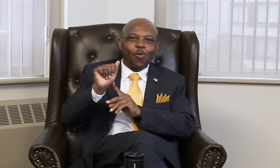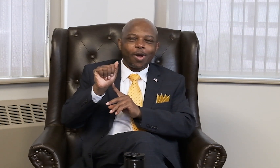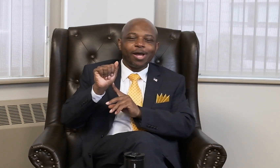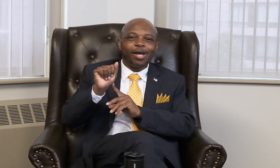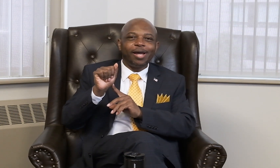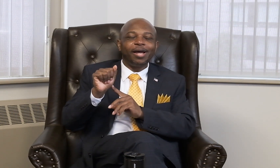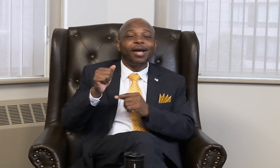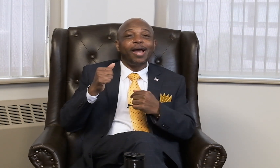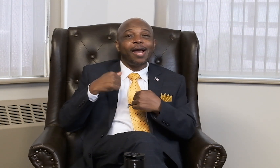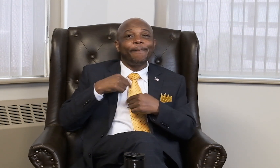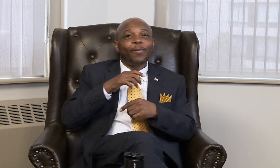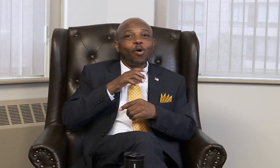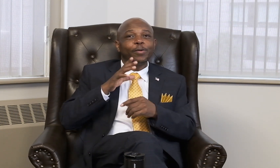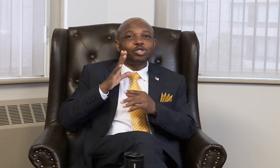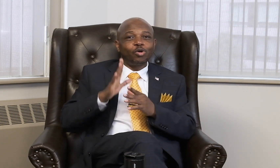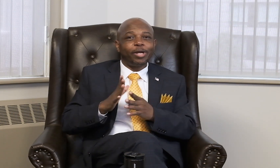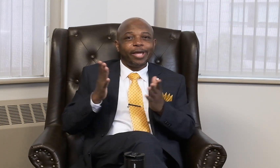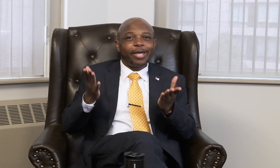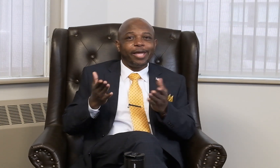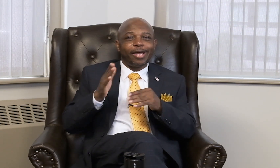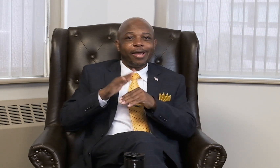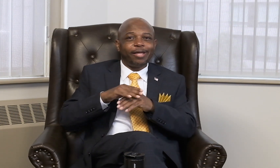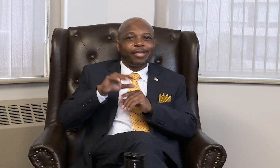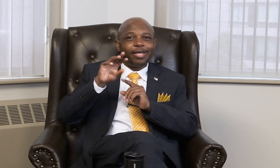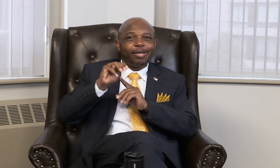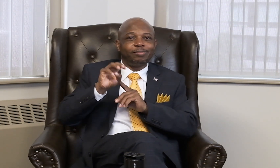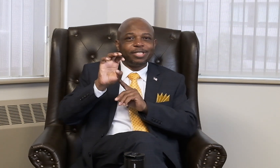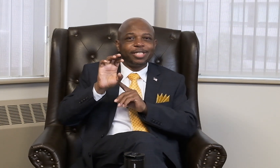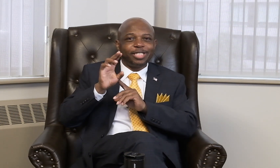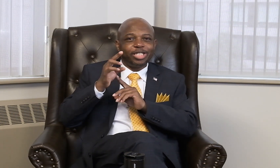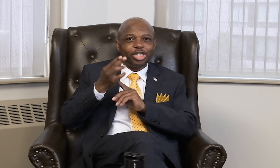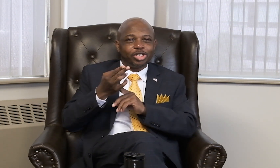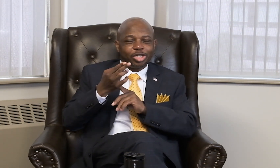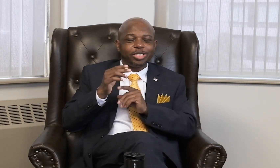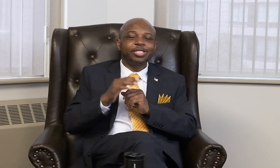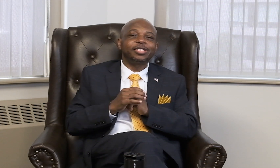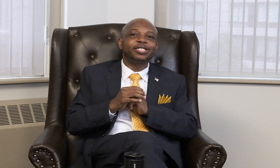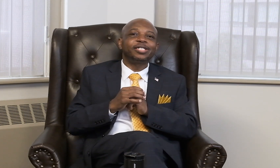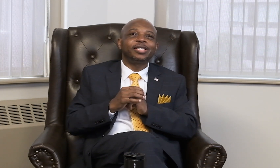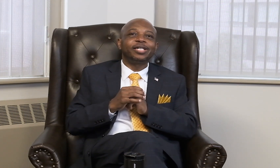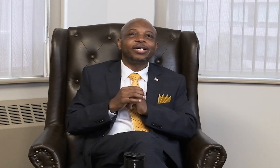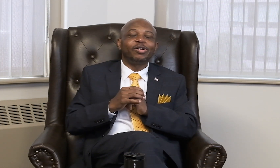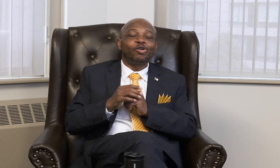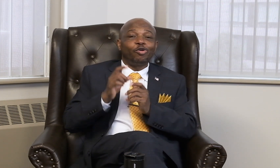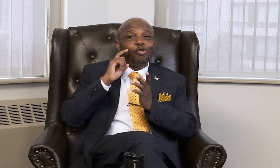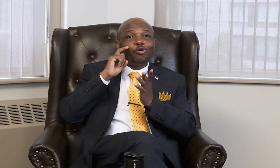and I am the Commissioner at MCDHH.